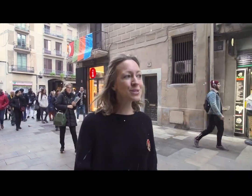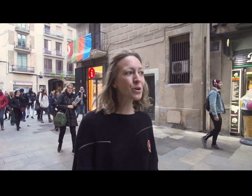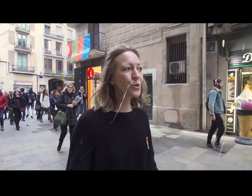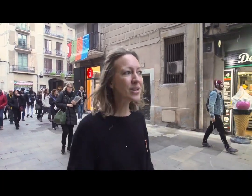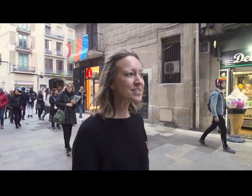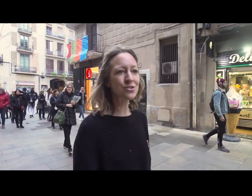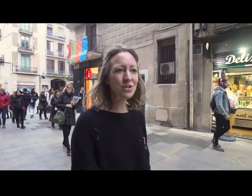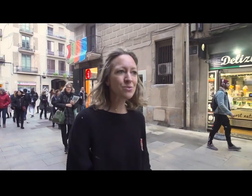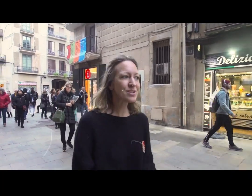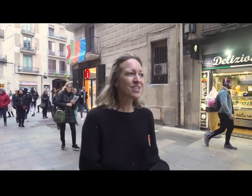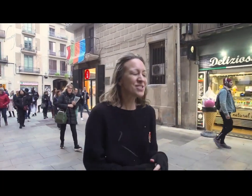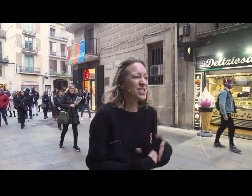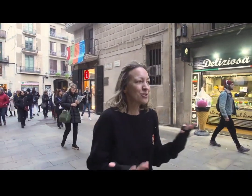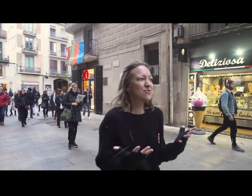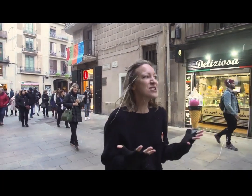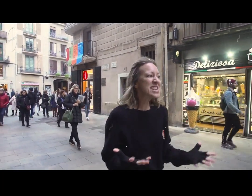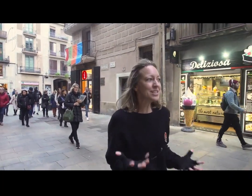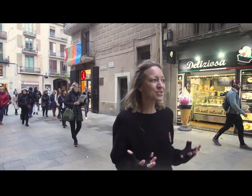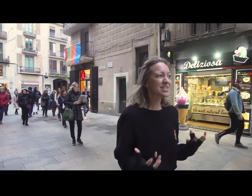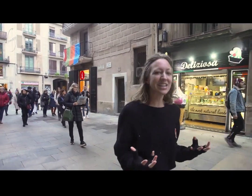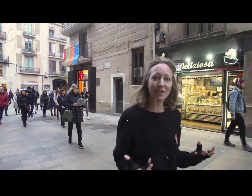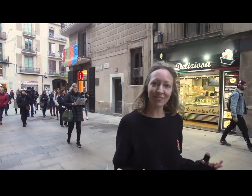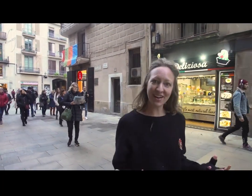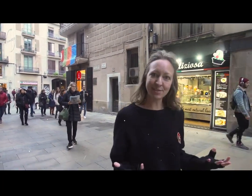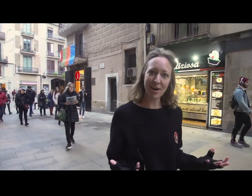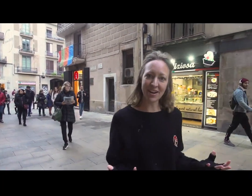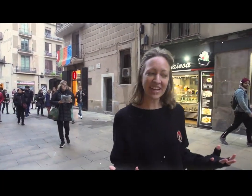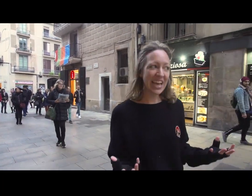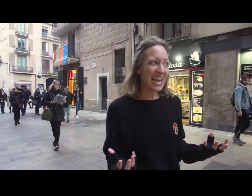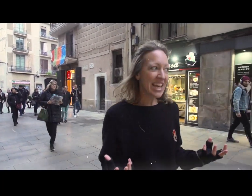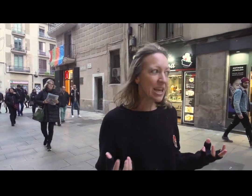But also it's a street full of interesting facts!